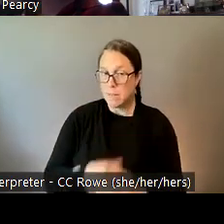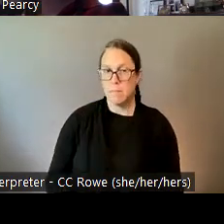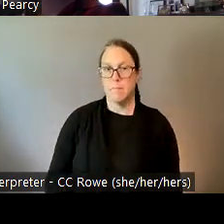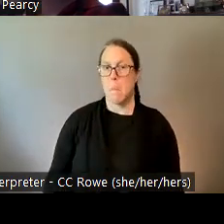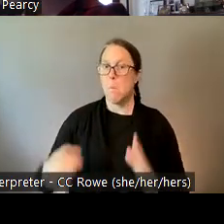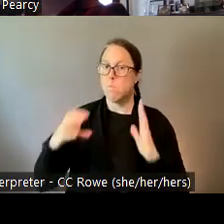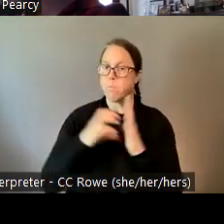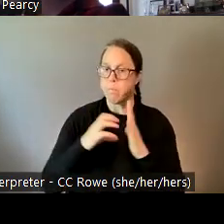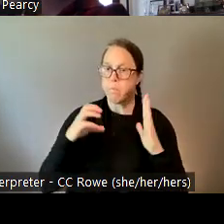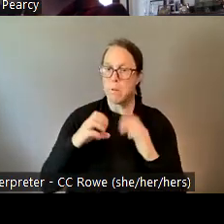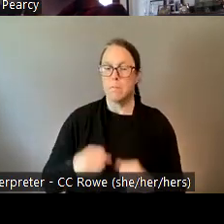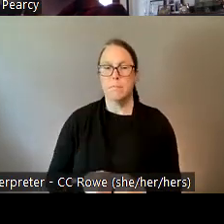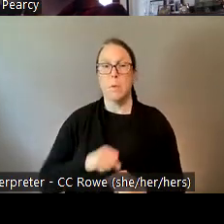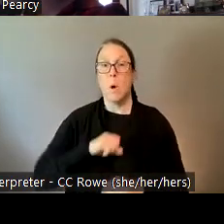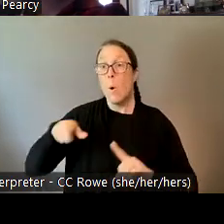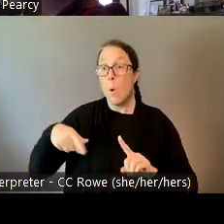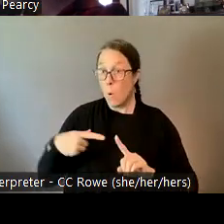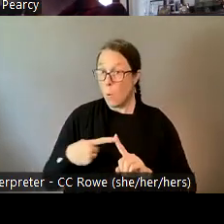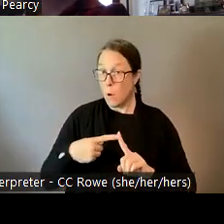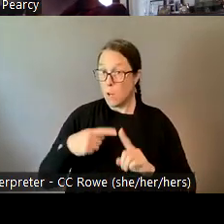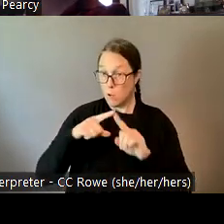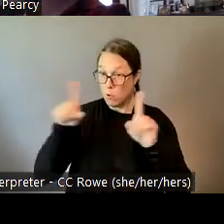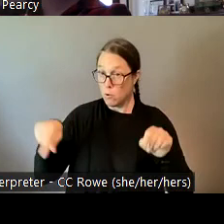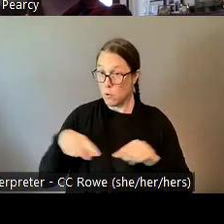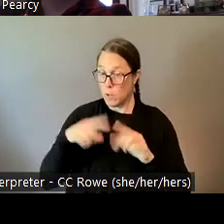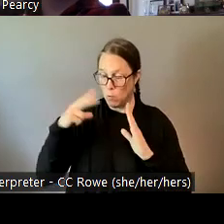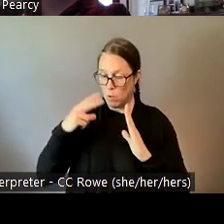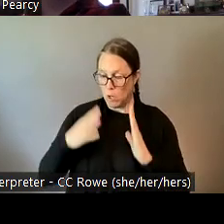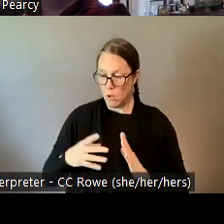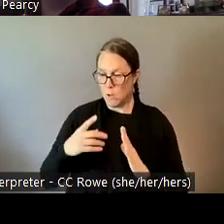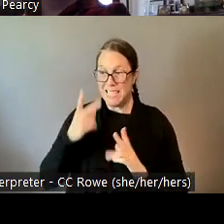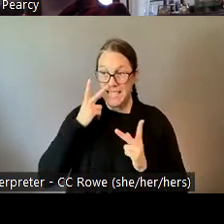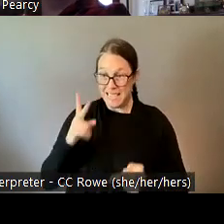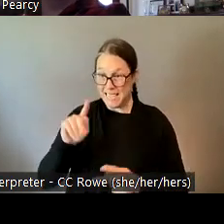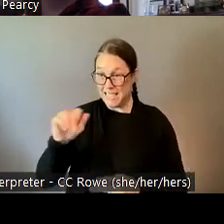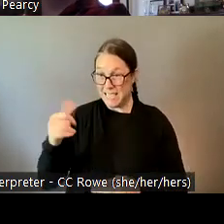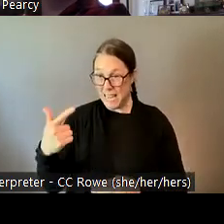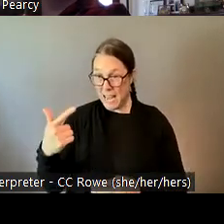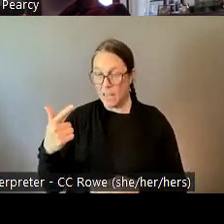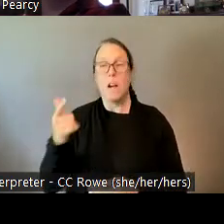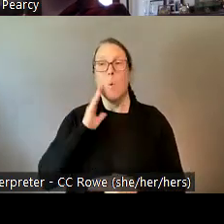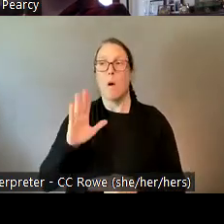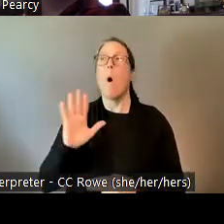So once the screen reader knows, once the screen reader sees this tag, it could then convey the information.